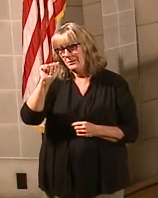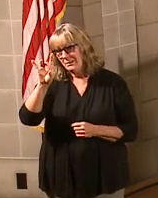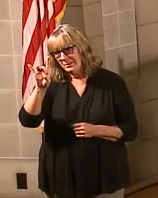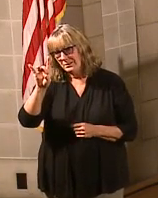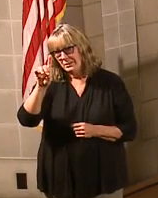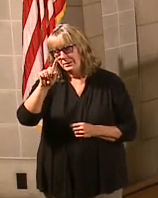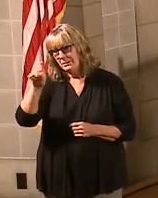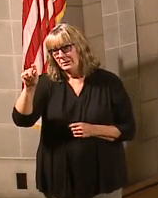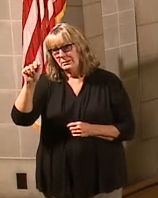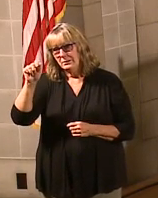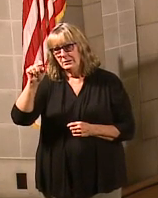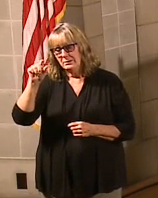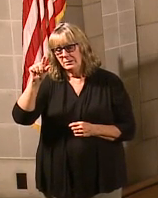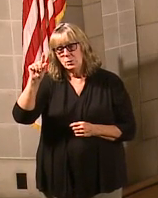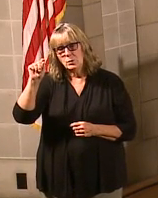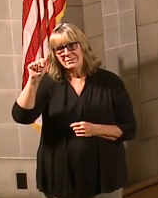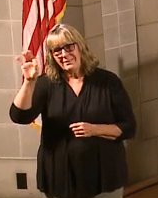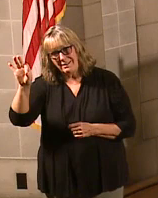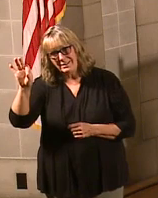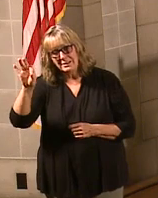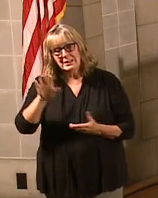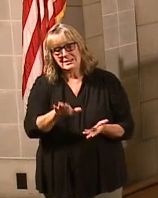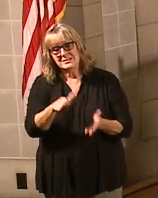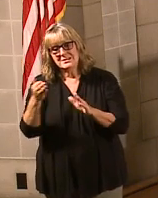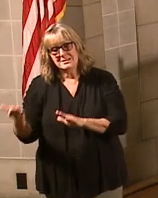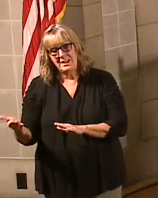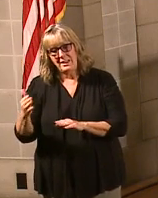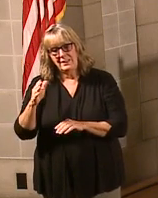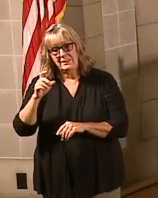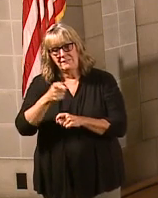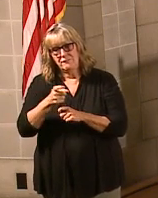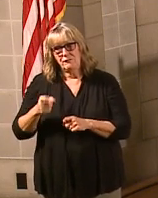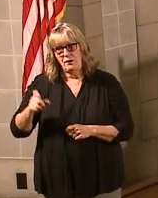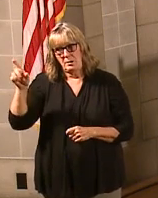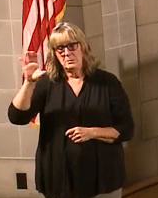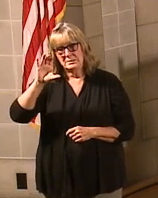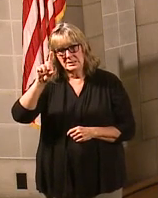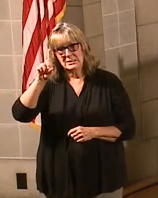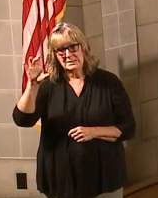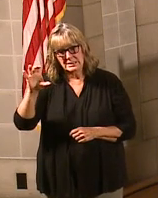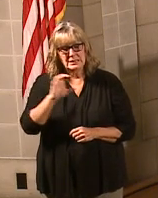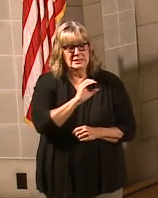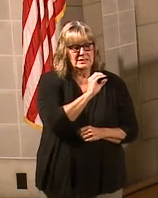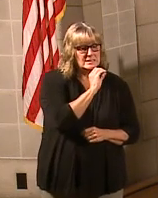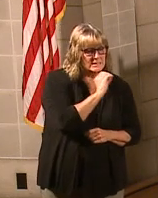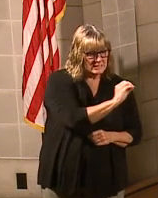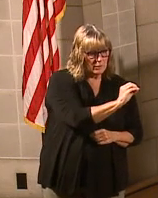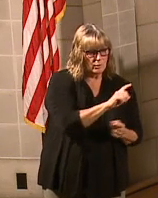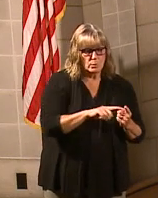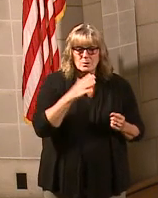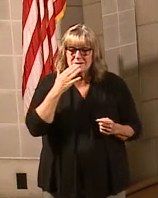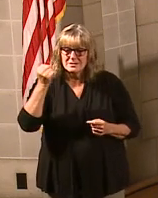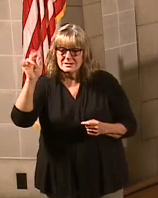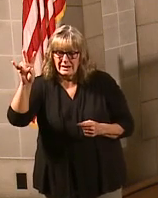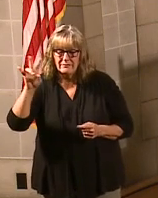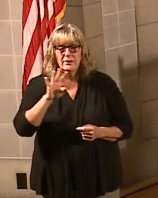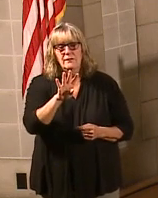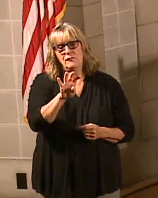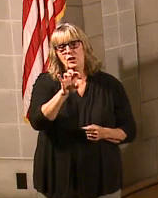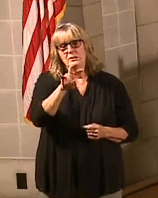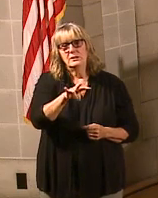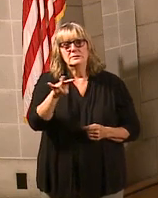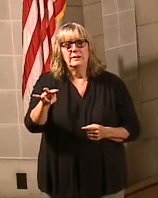THE SCIENCE.